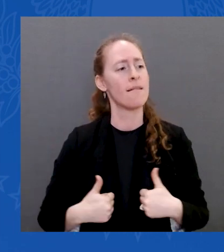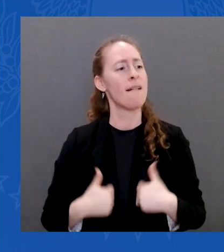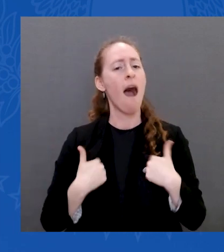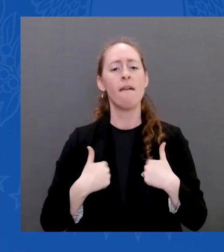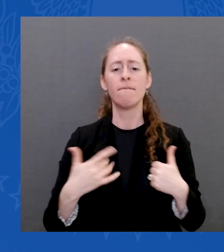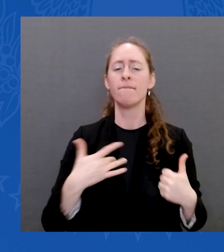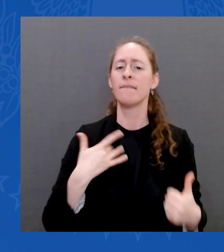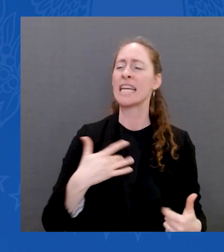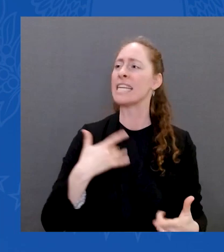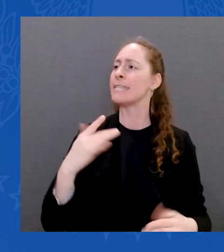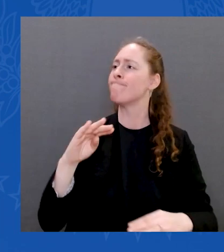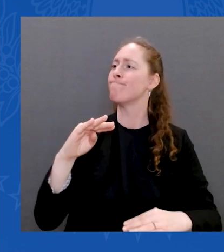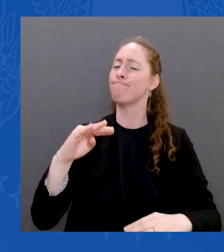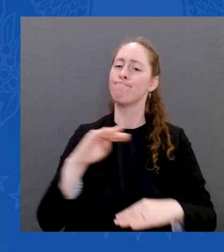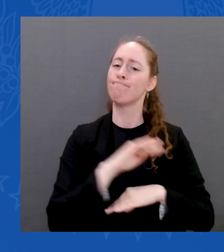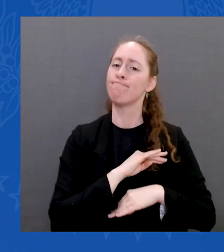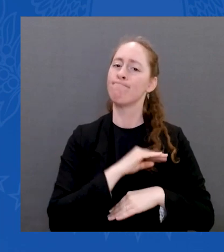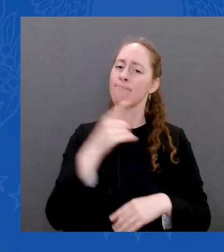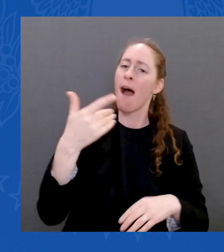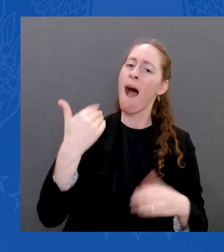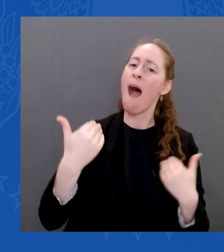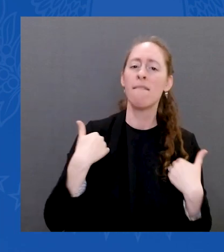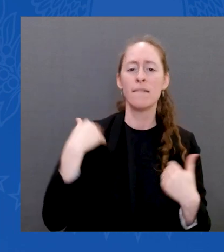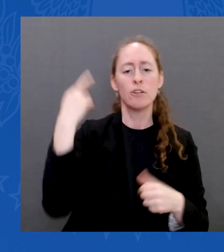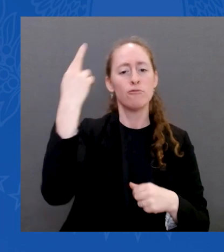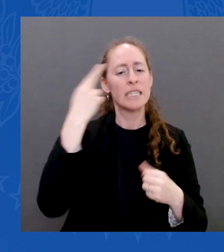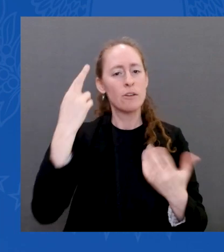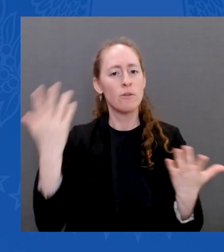My own grandmother was a teacher in a small town in New Jersey.